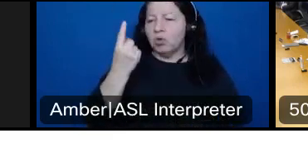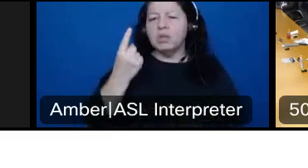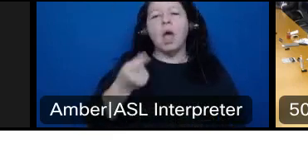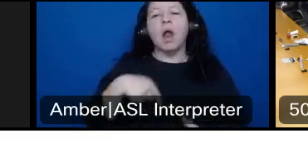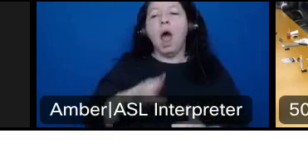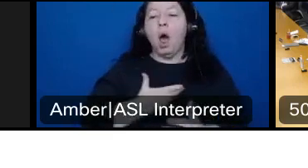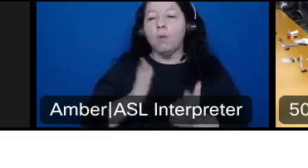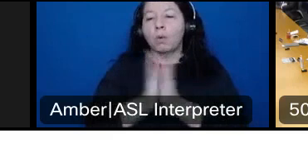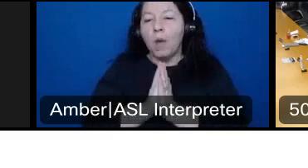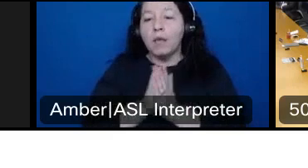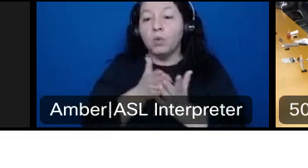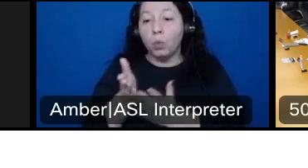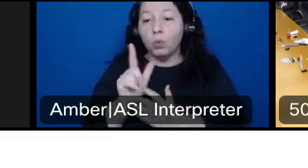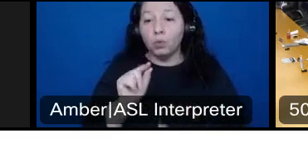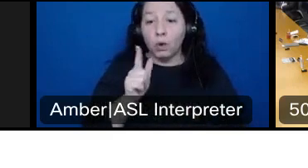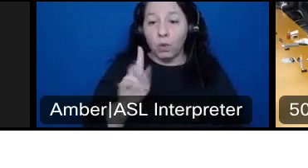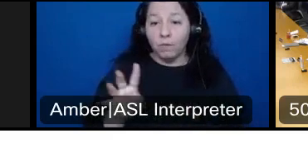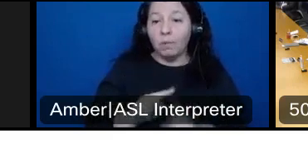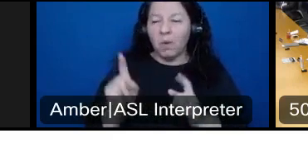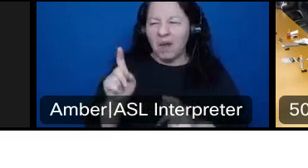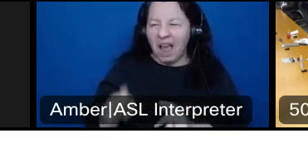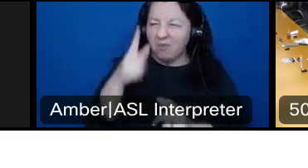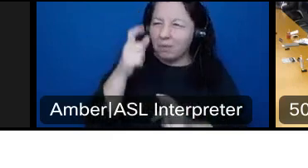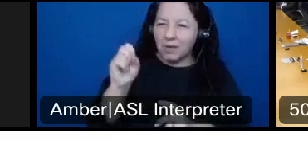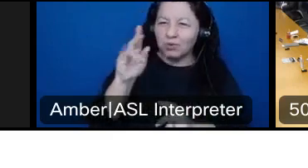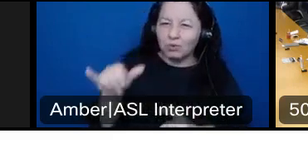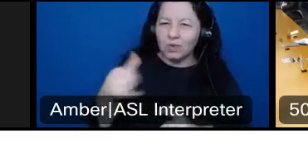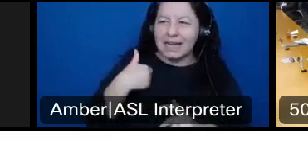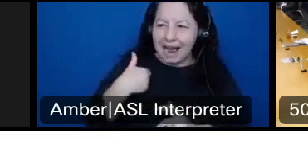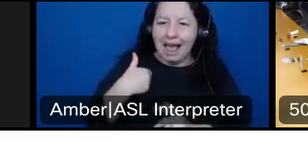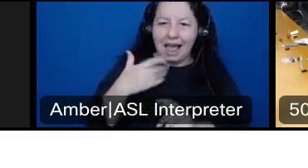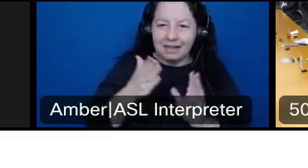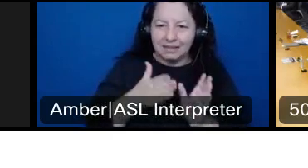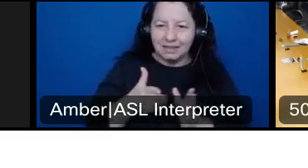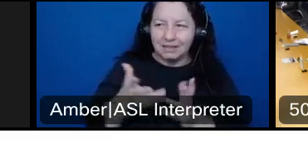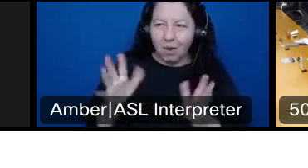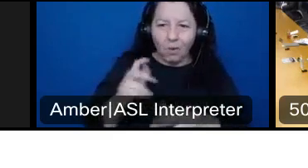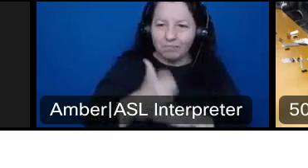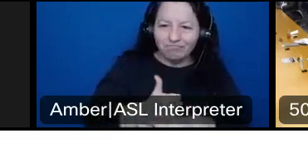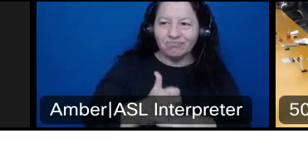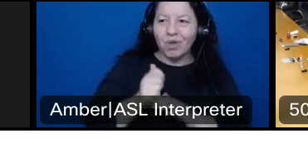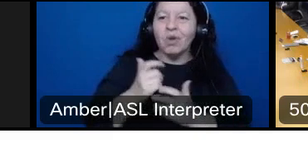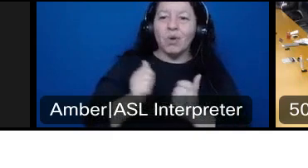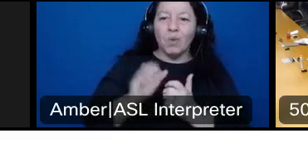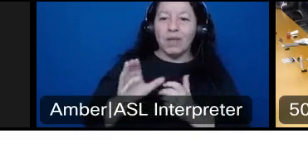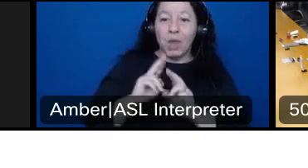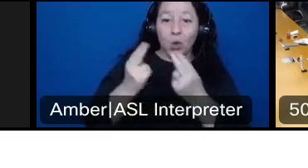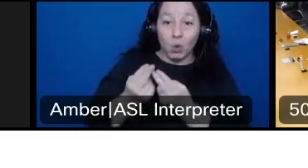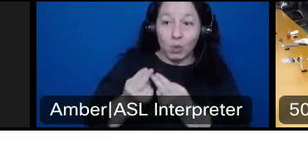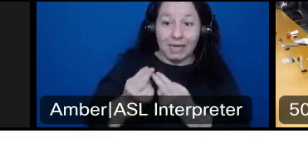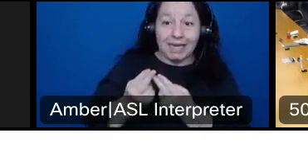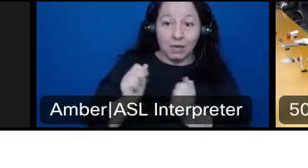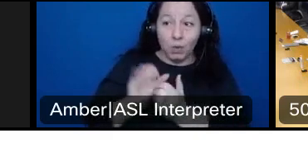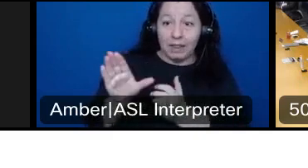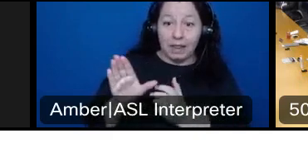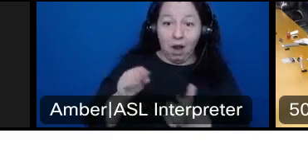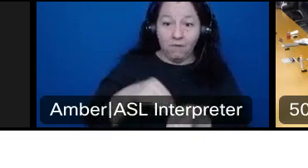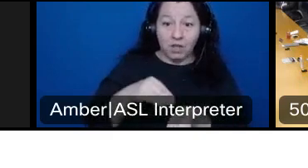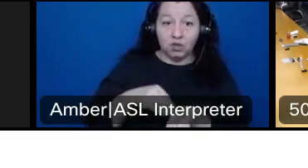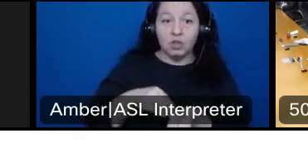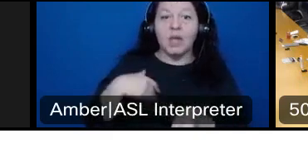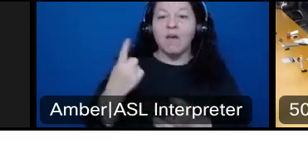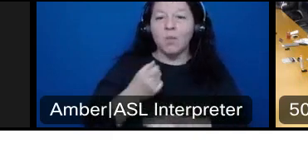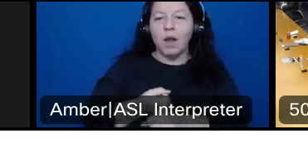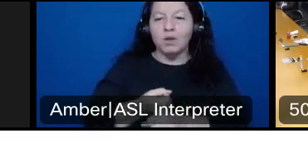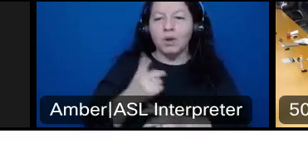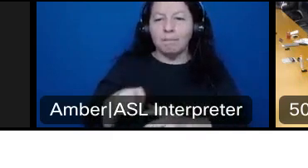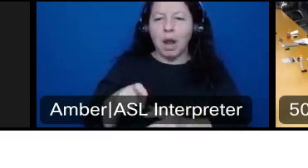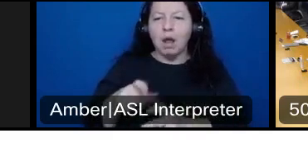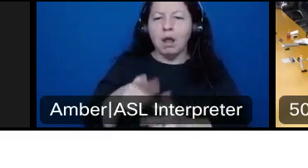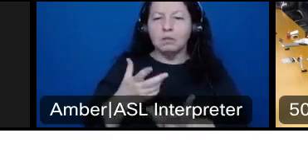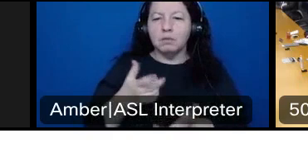Because SUNY has, um, a 1 arrangement with their union with their physicians where they're, they're required to give a years notice. So it makes them more comfortable for us to have that authorization or because of that as well.